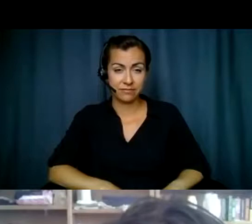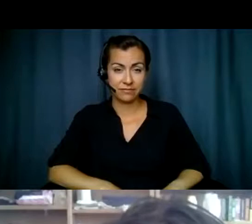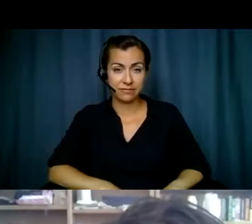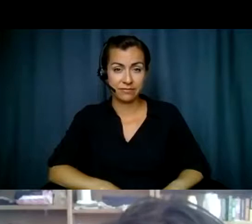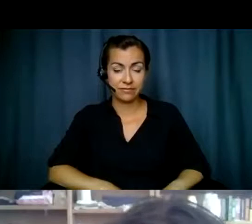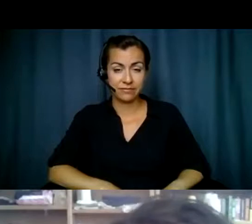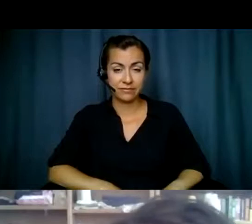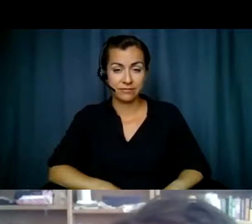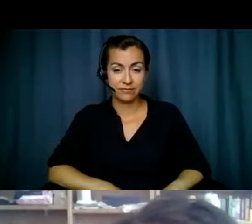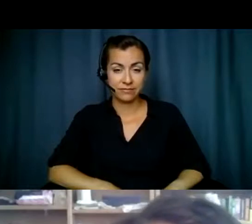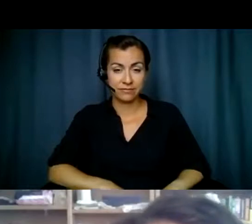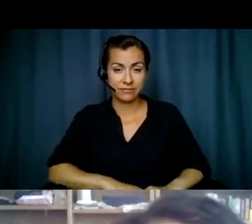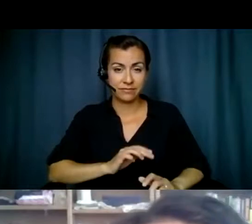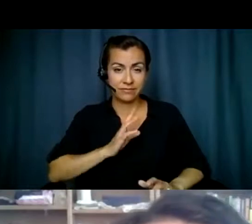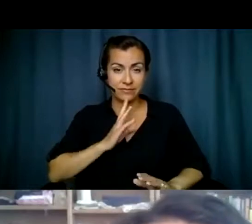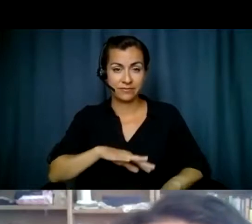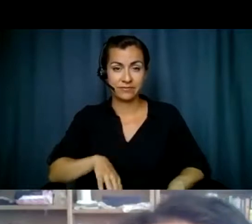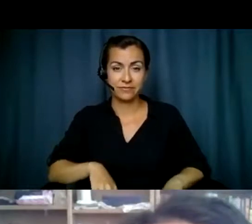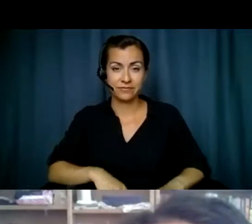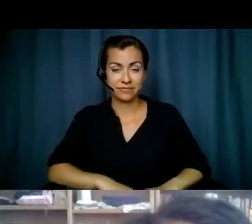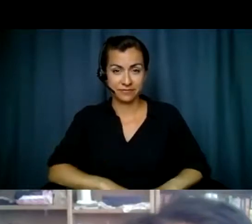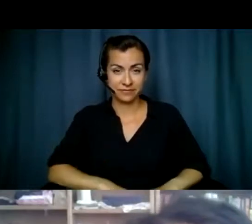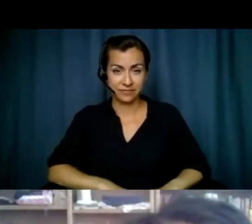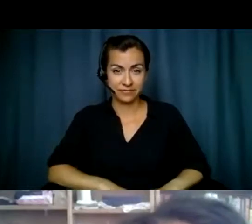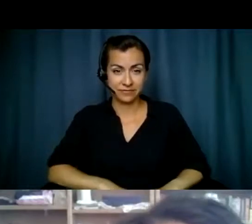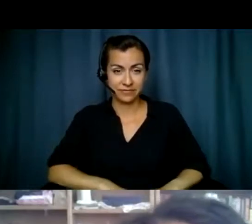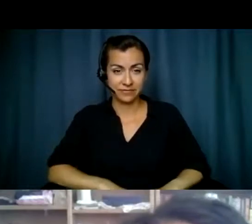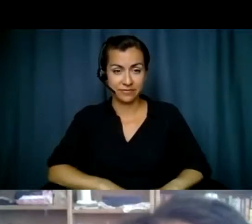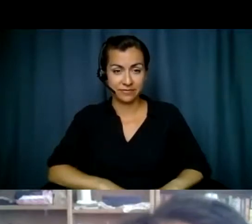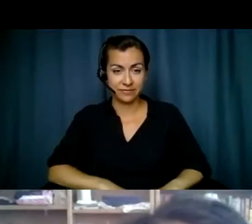maybe facilitate that.